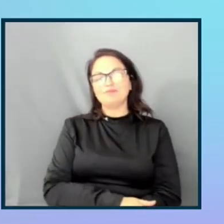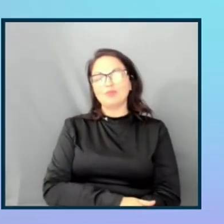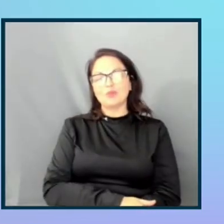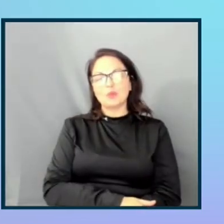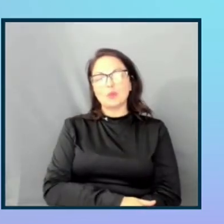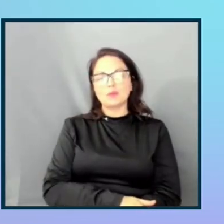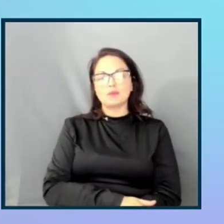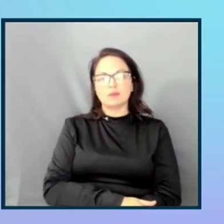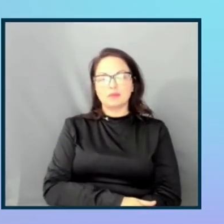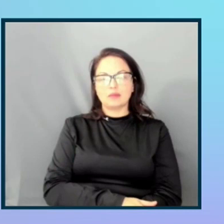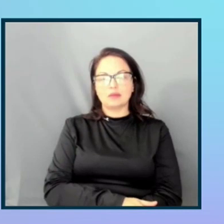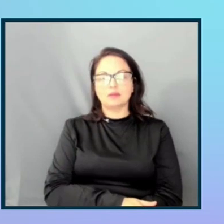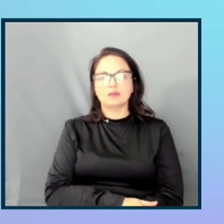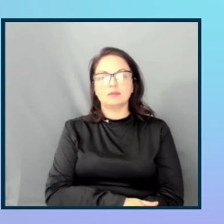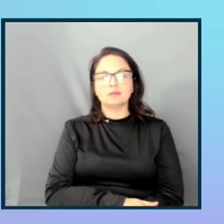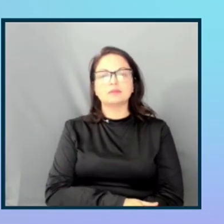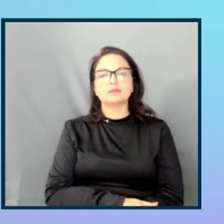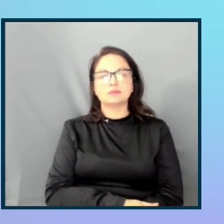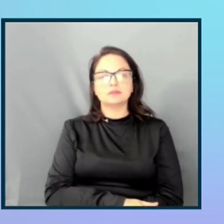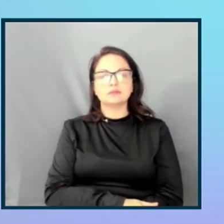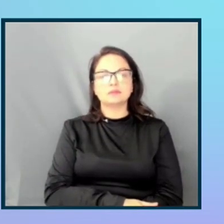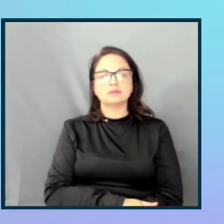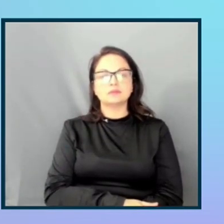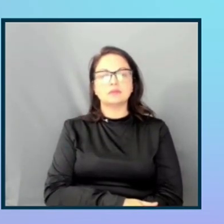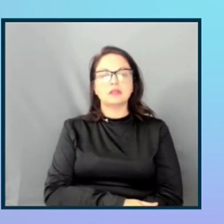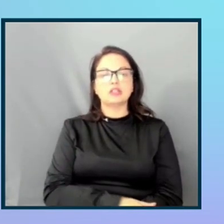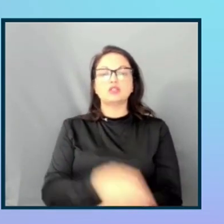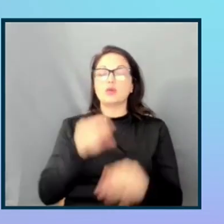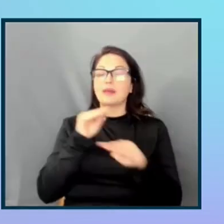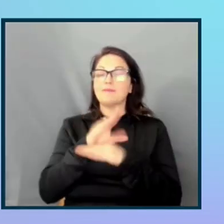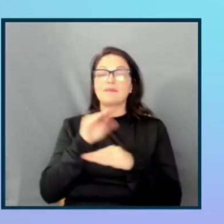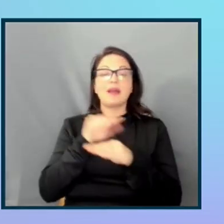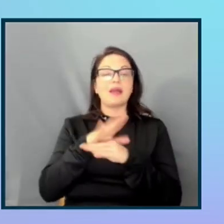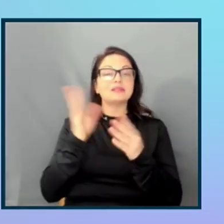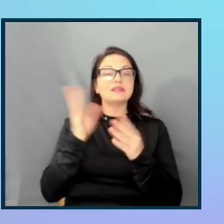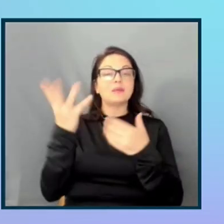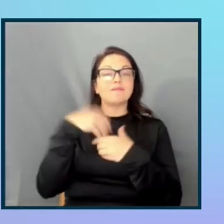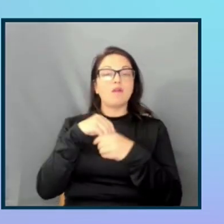The advice is to go in into the communities and to speak